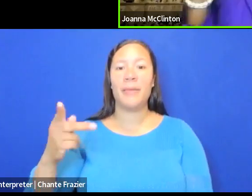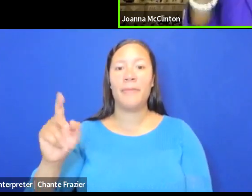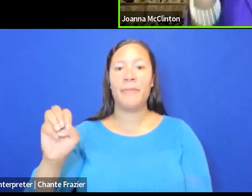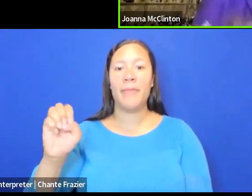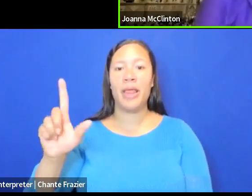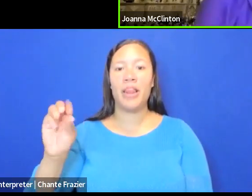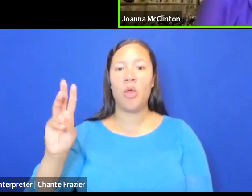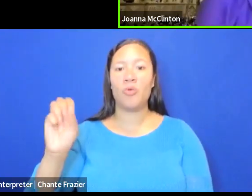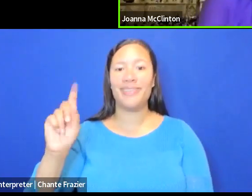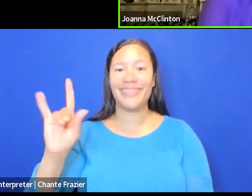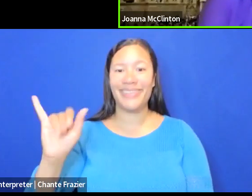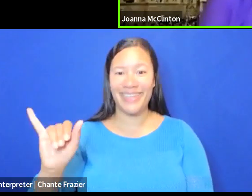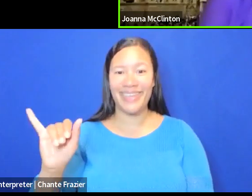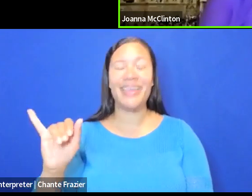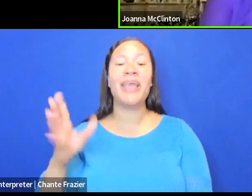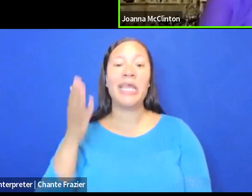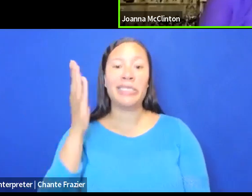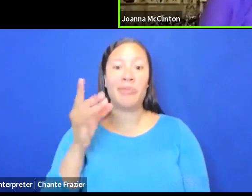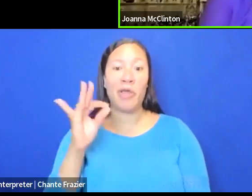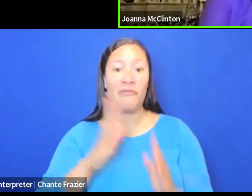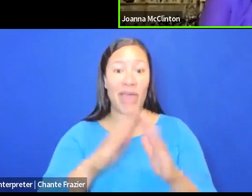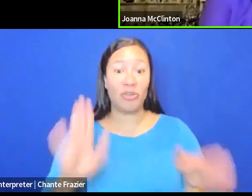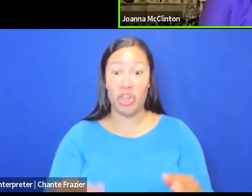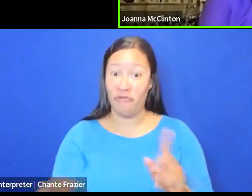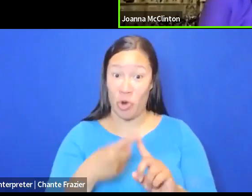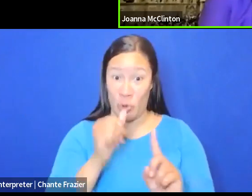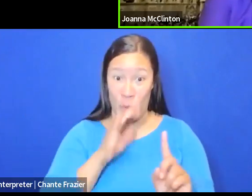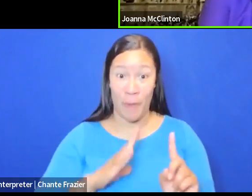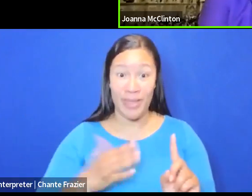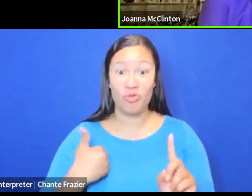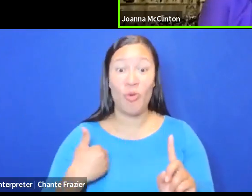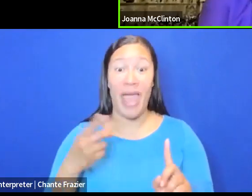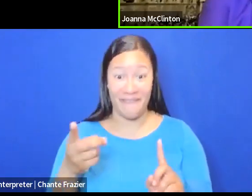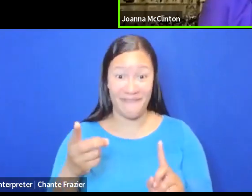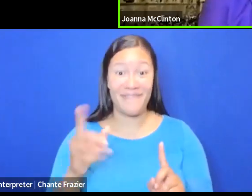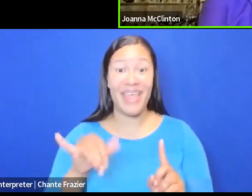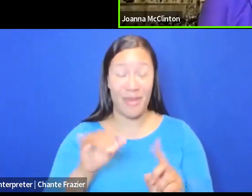a woman vice president. We have Nancy Pelosi as the